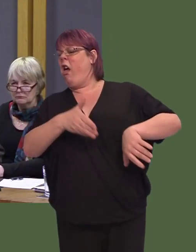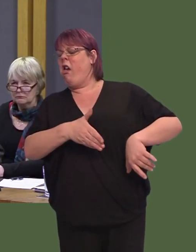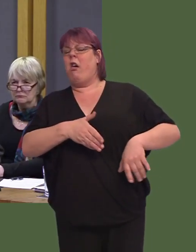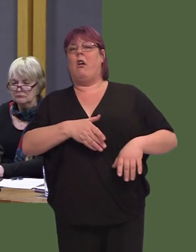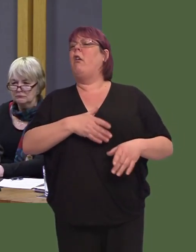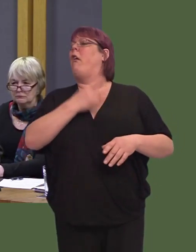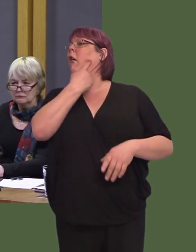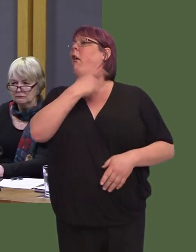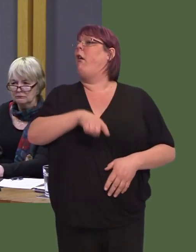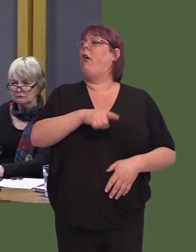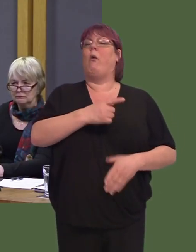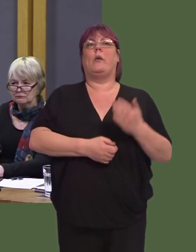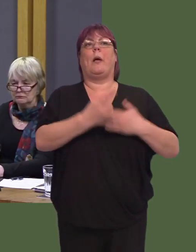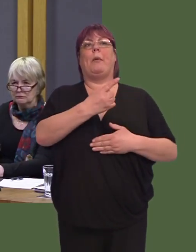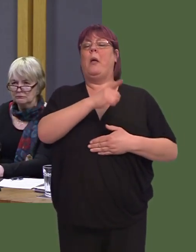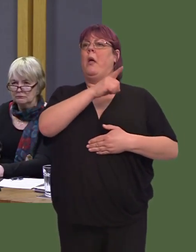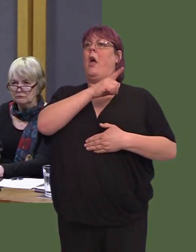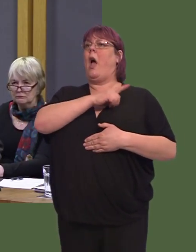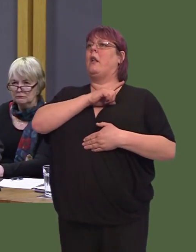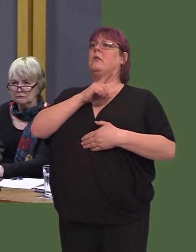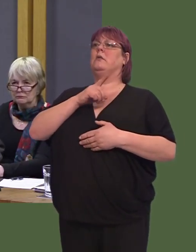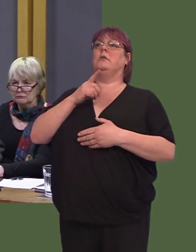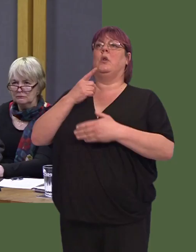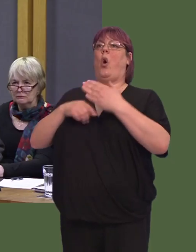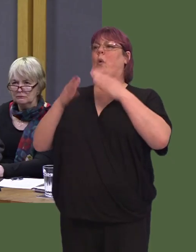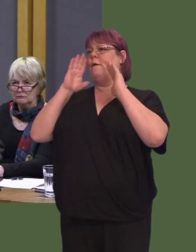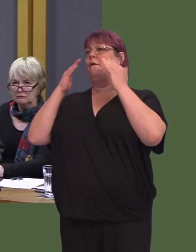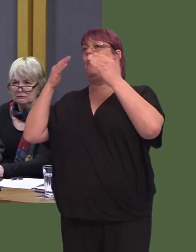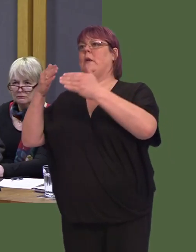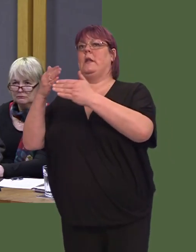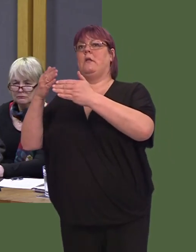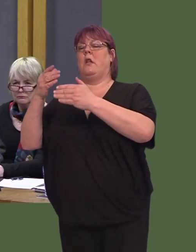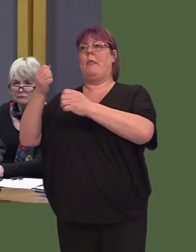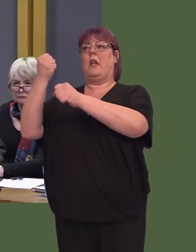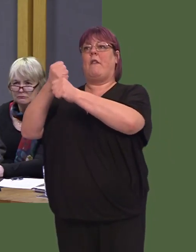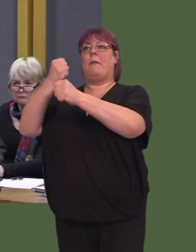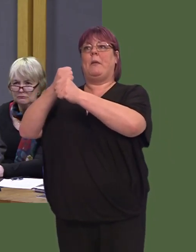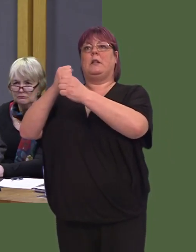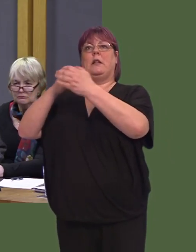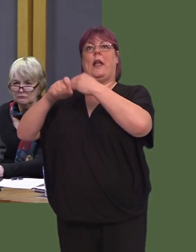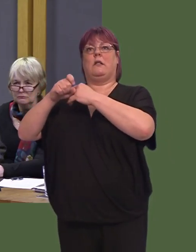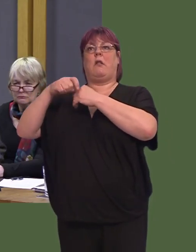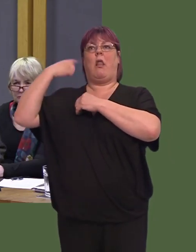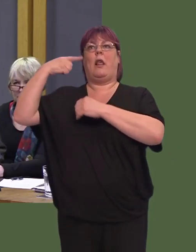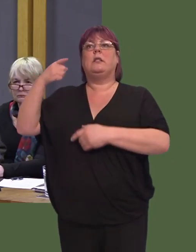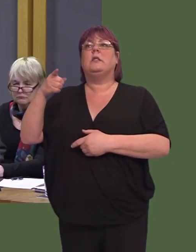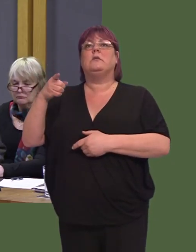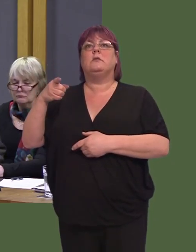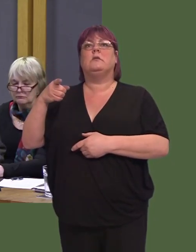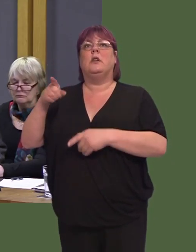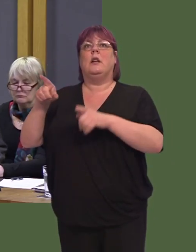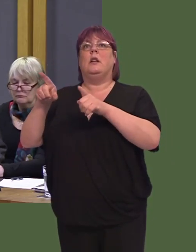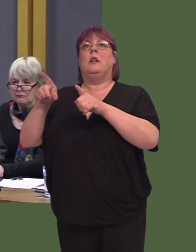by the whims of Westminster, and by that I mean the whims of Government and opposition at Westminster.